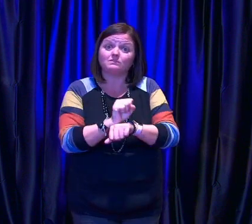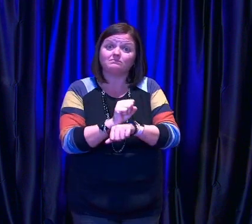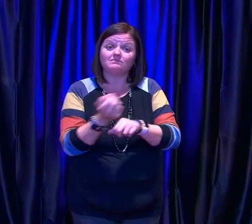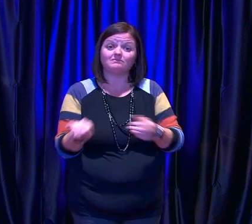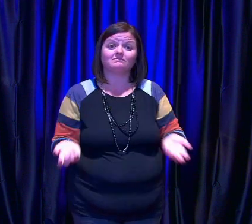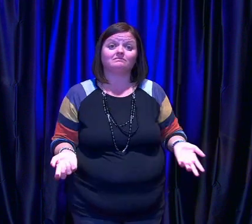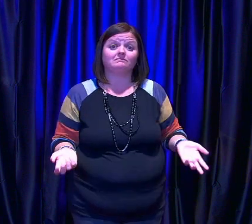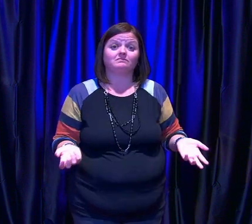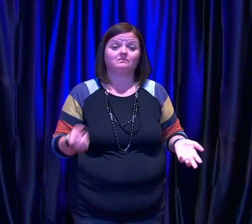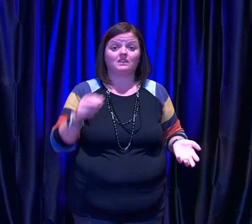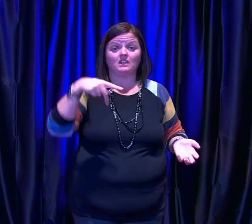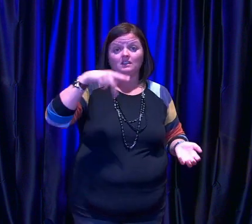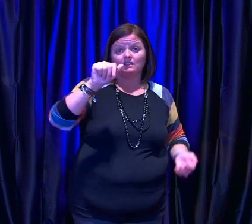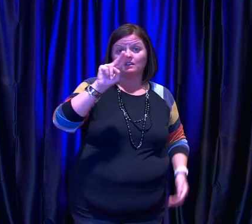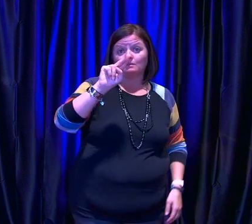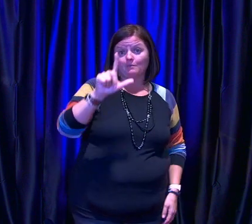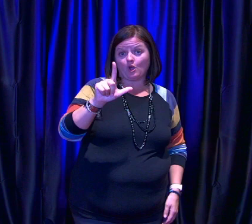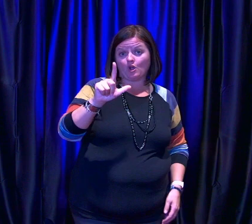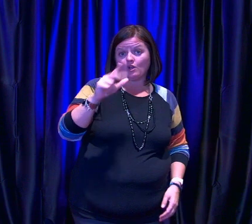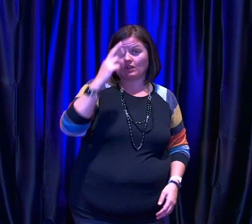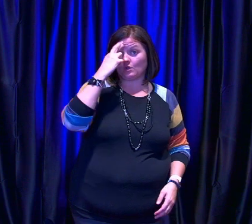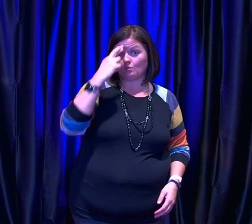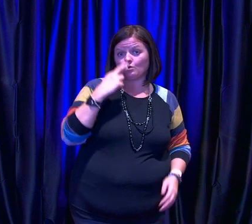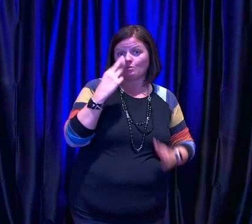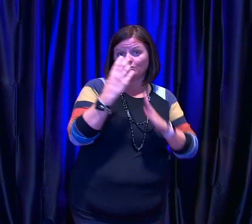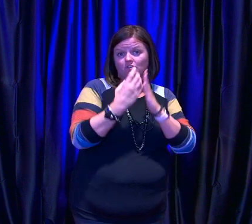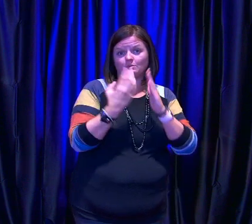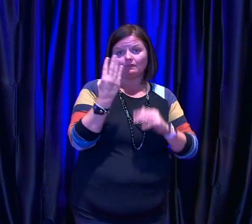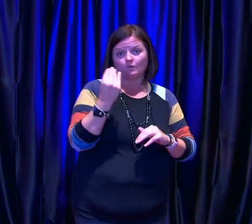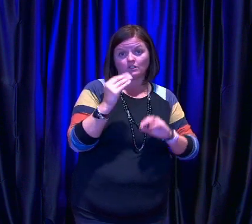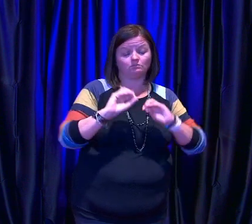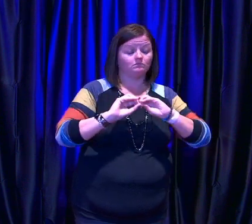the apostle paul in romans chapter 14 was clear